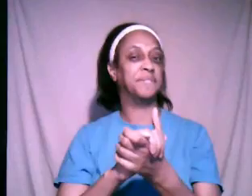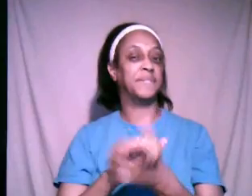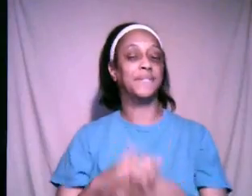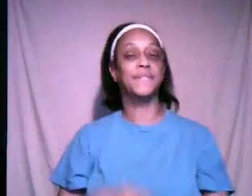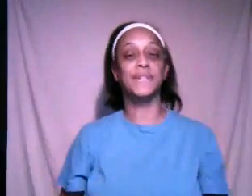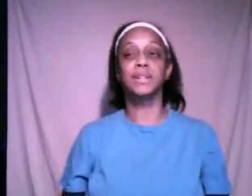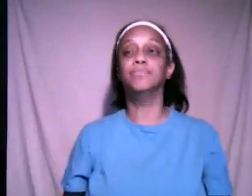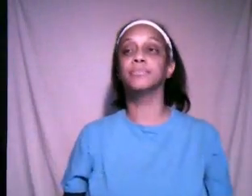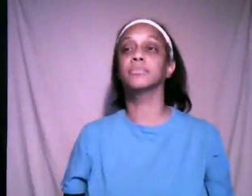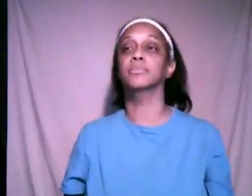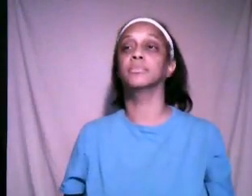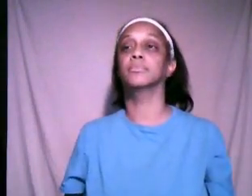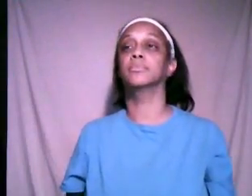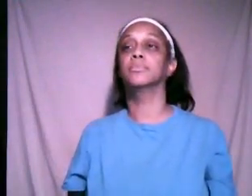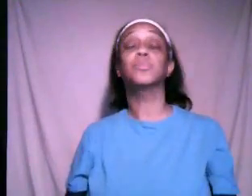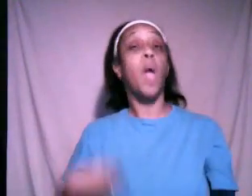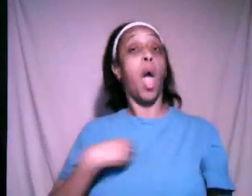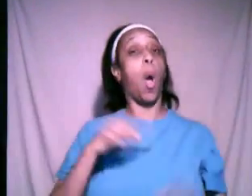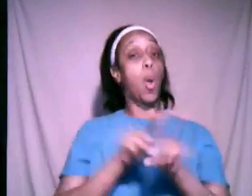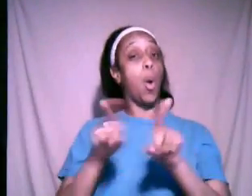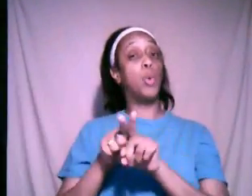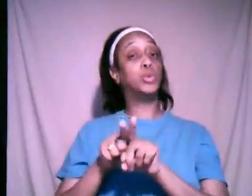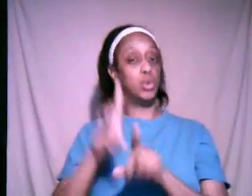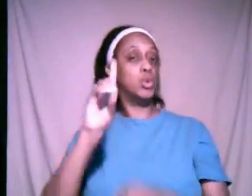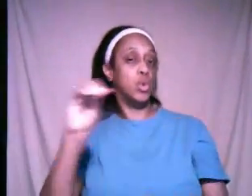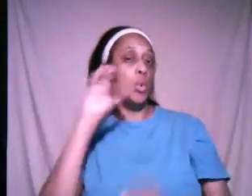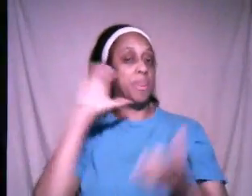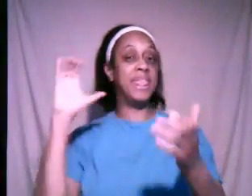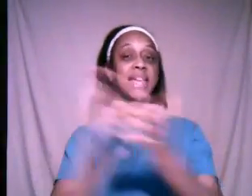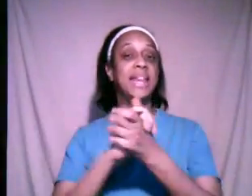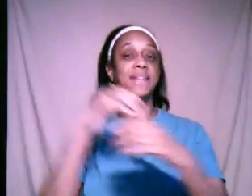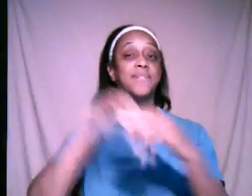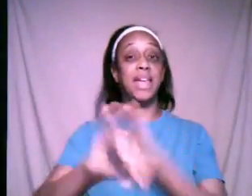I also do believe in